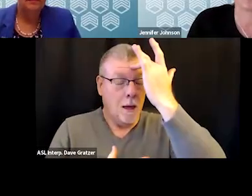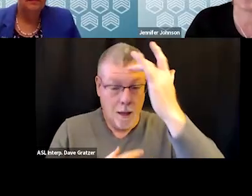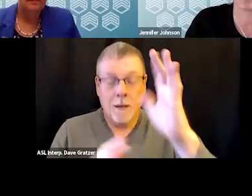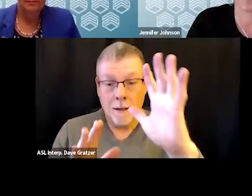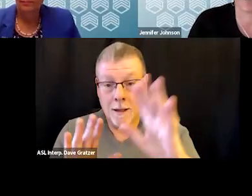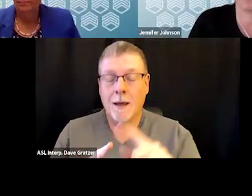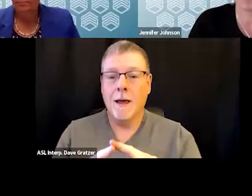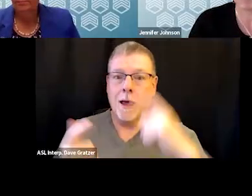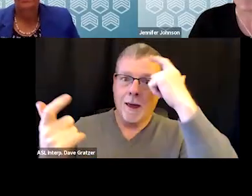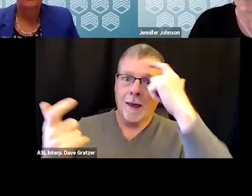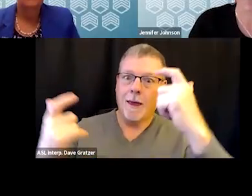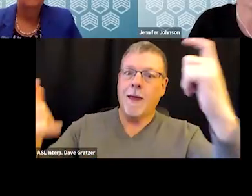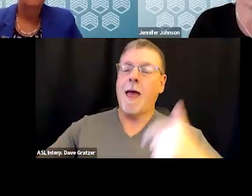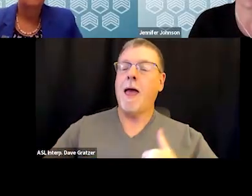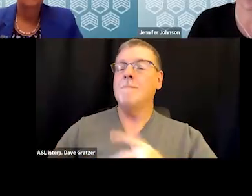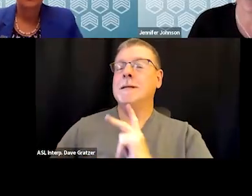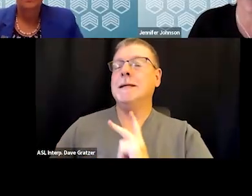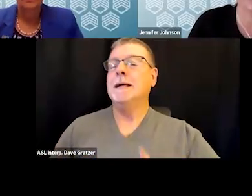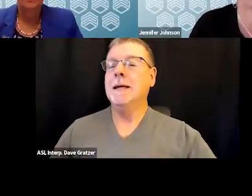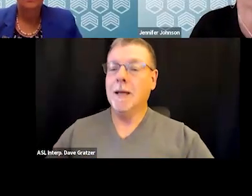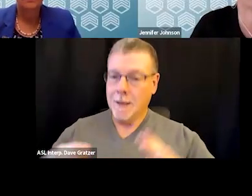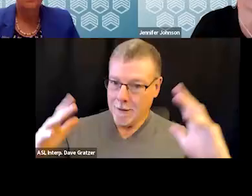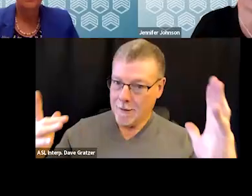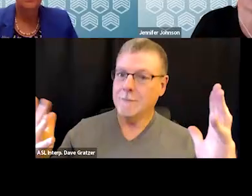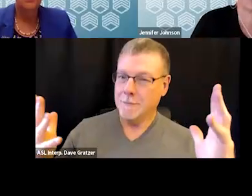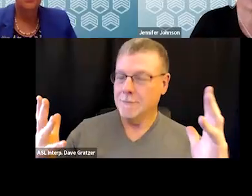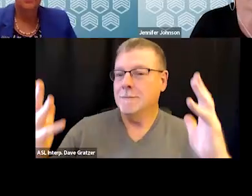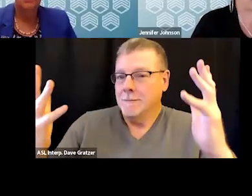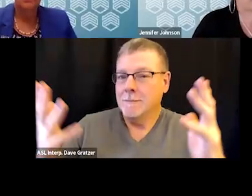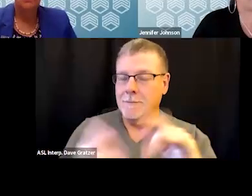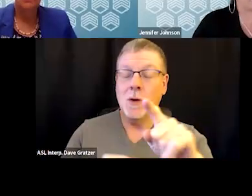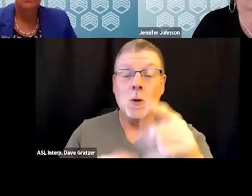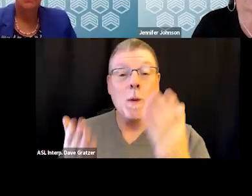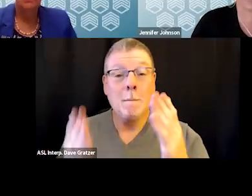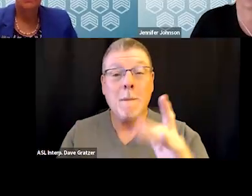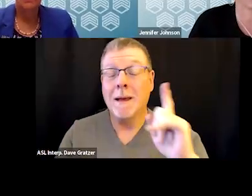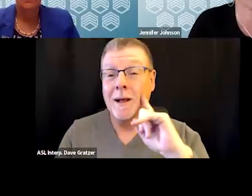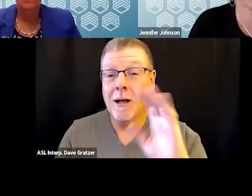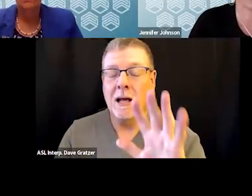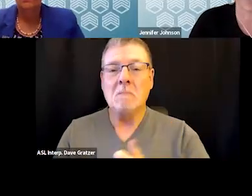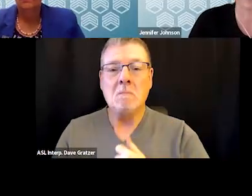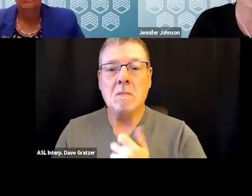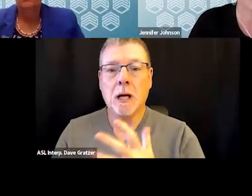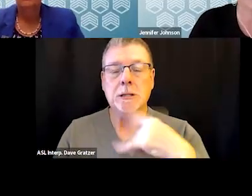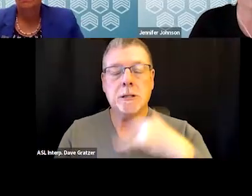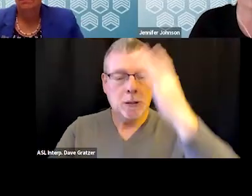Grandiosity, I am king. That's a grandiose delusion. You might hear someone expressing suicidal thoughts.